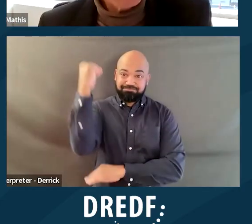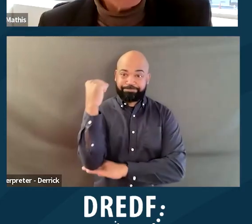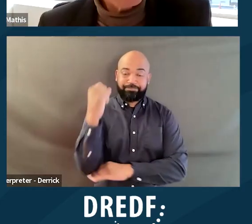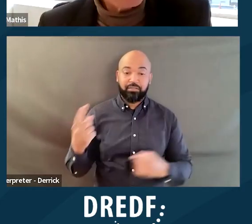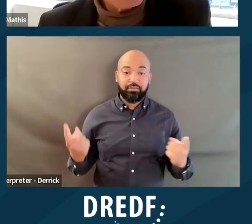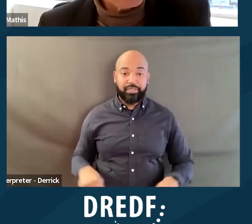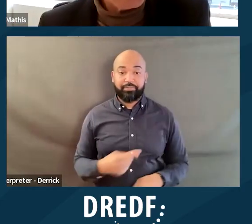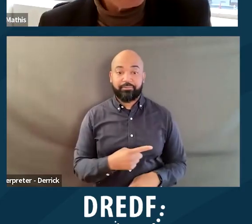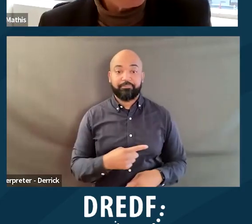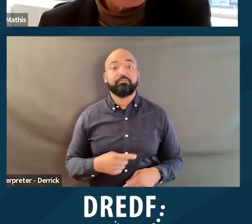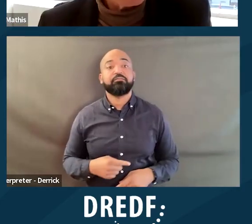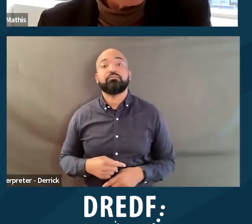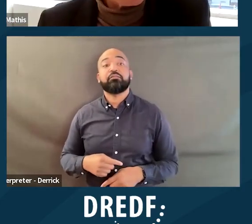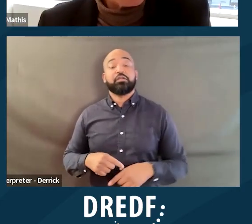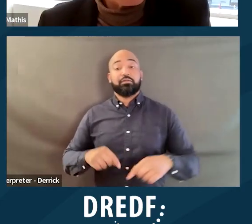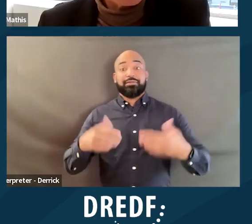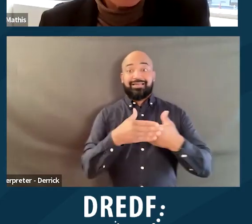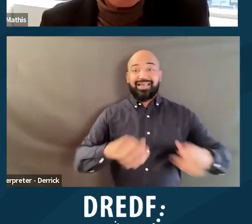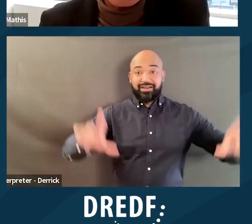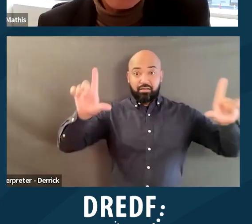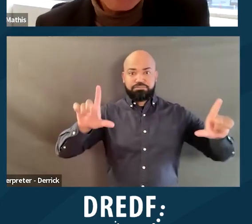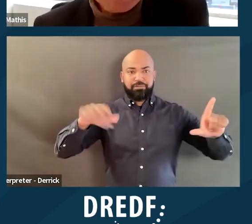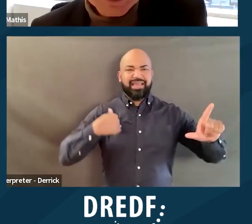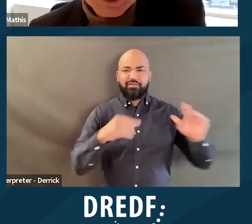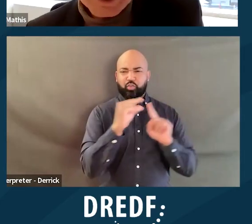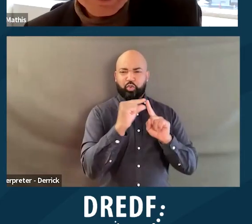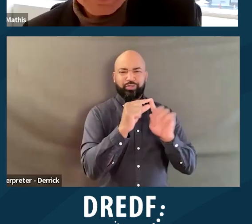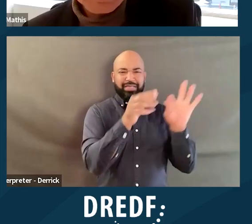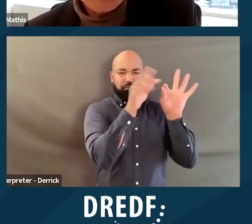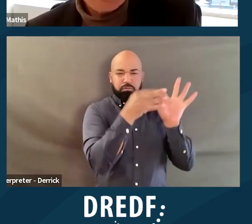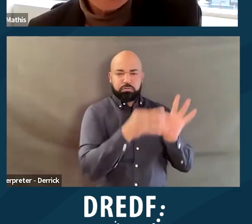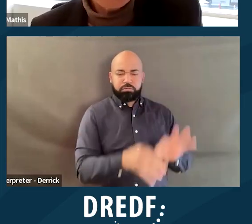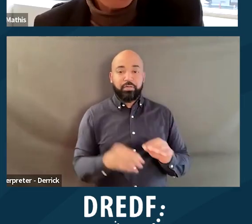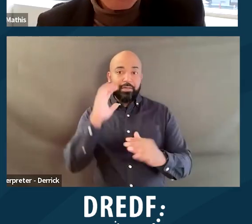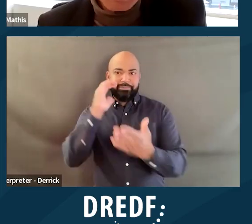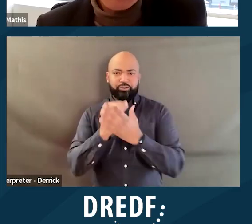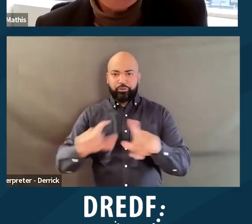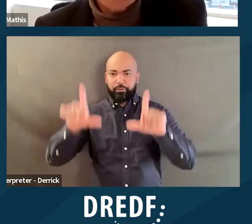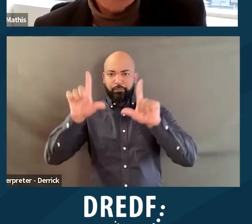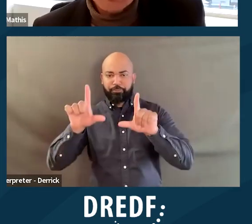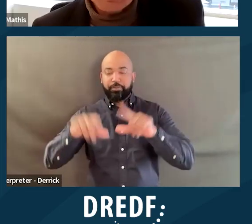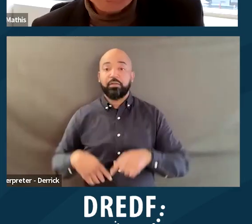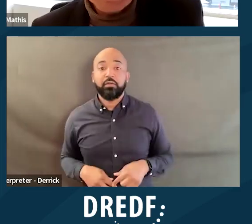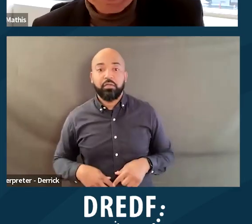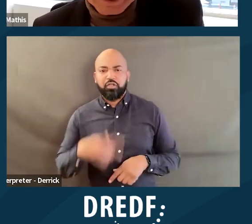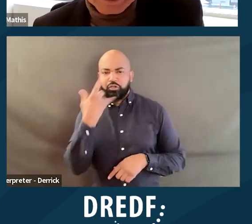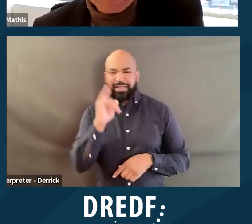to get these rules. And there is a picture in the slide showing those protests. I think